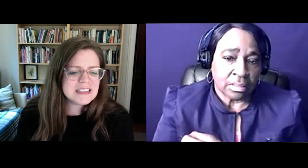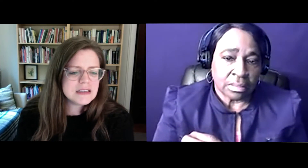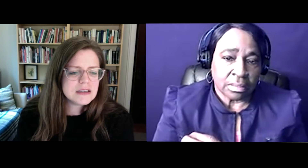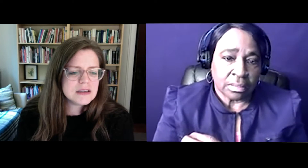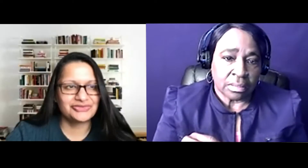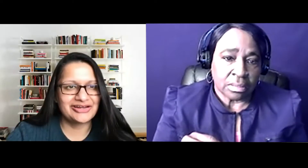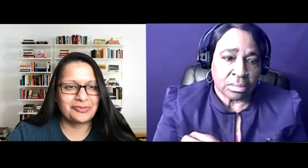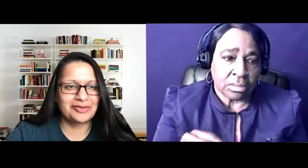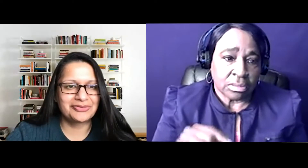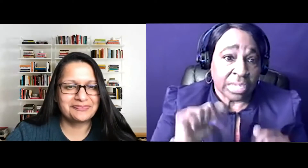Ramona Gupta (she/her/hers): Can you try now, Barbara?